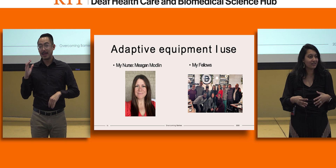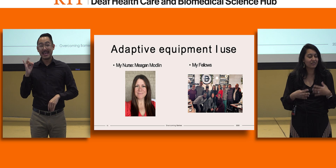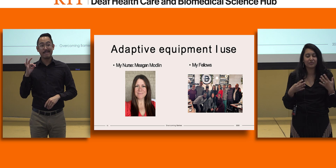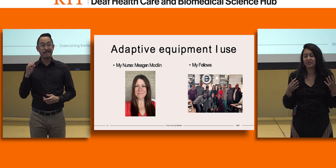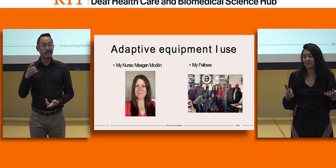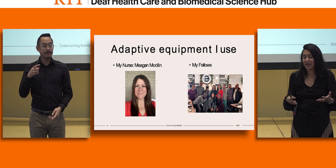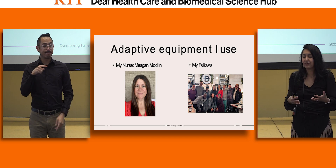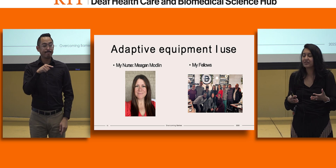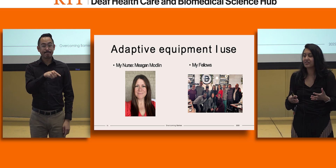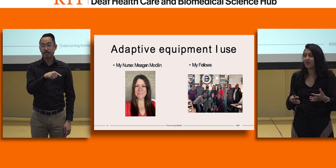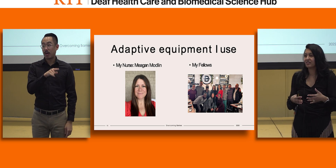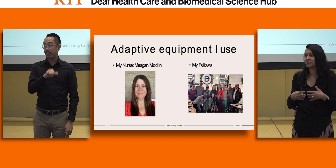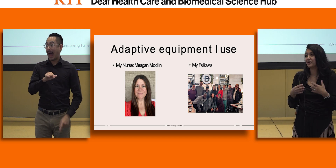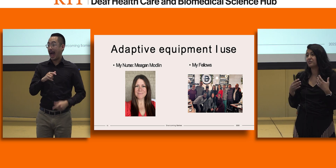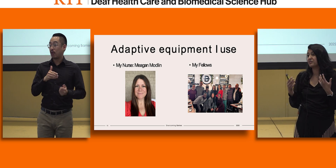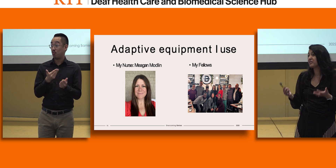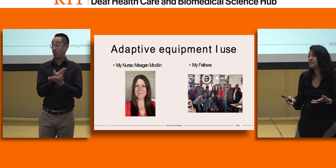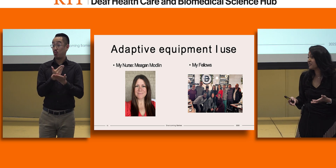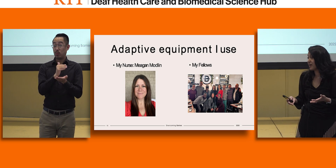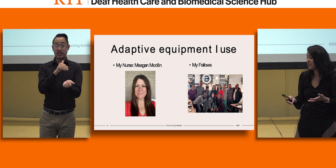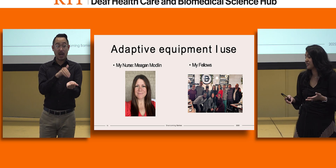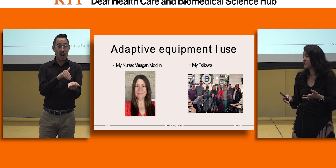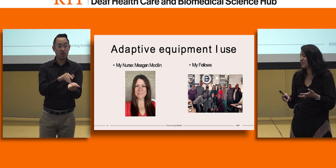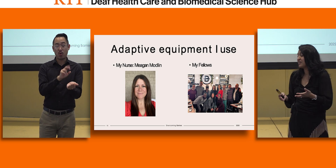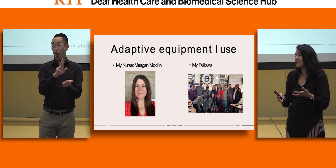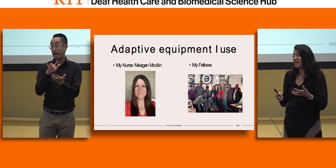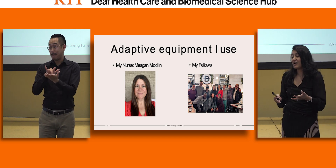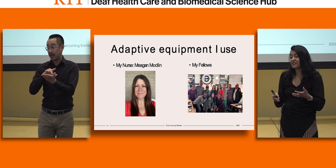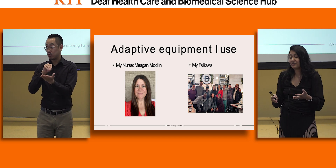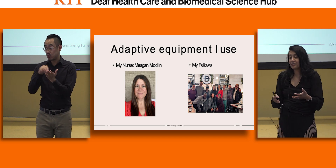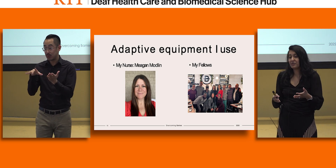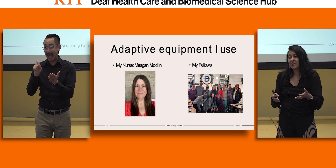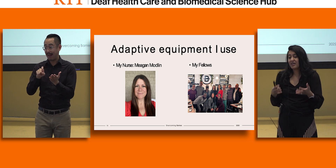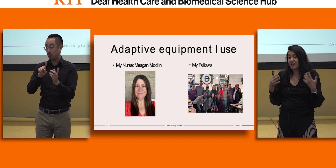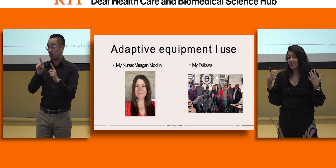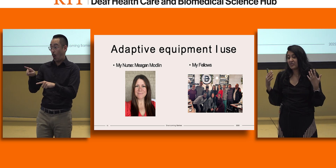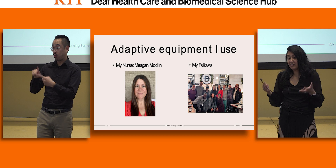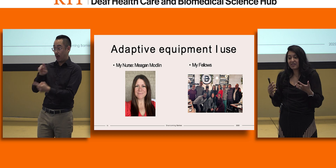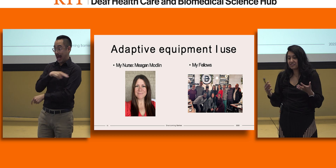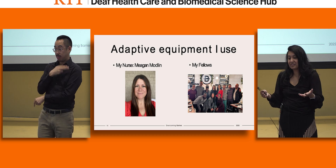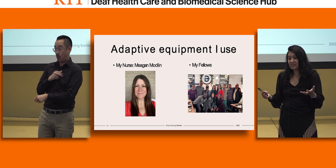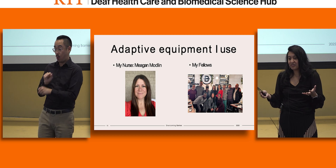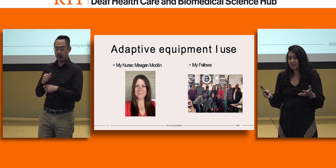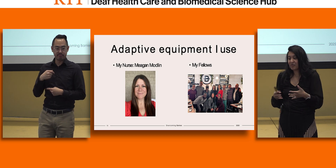when they're rounding in the hospital or an endoscopy. And so, they're actually there as well.